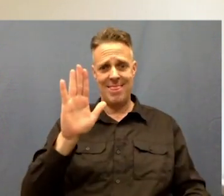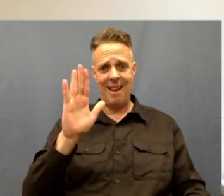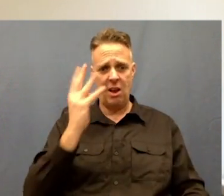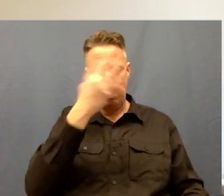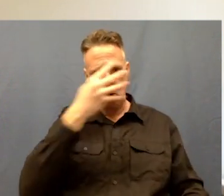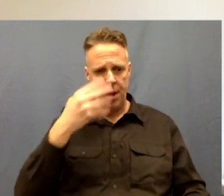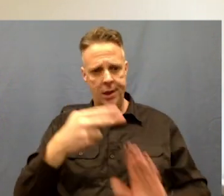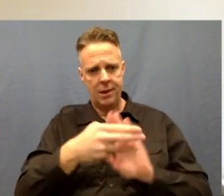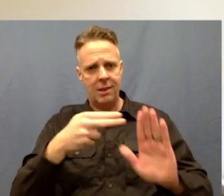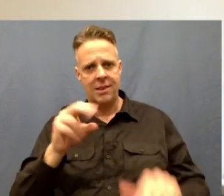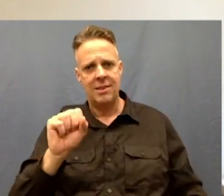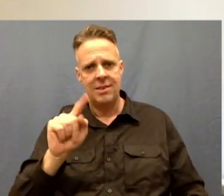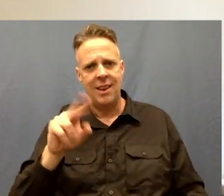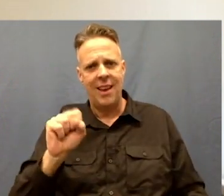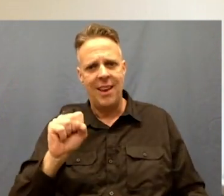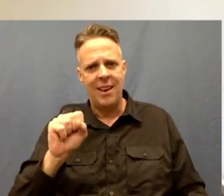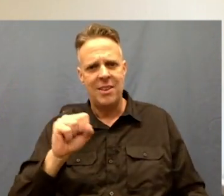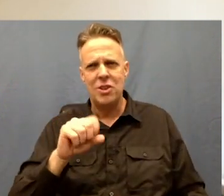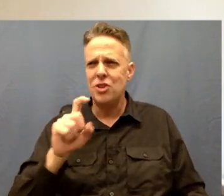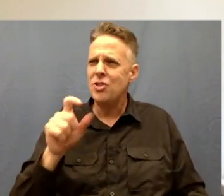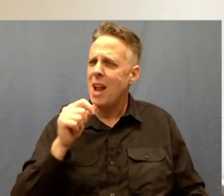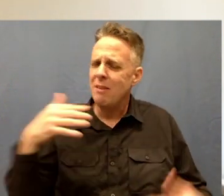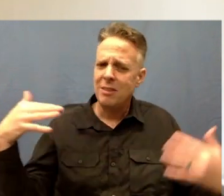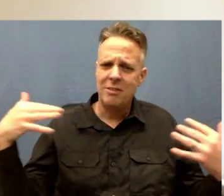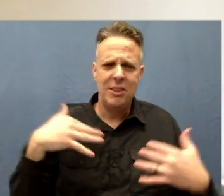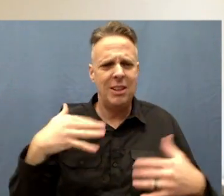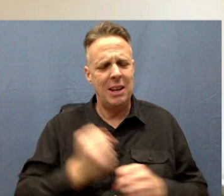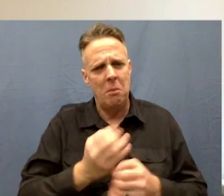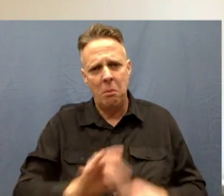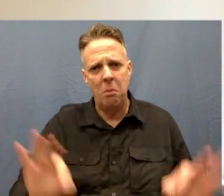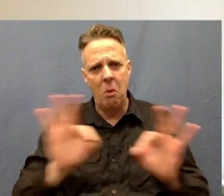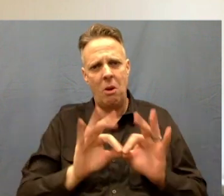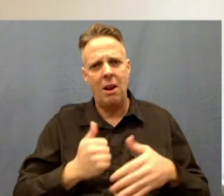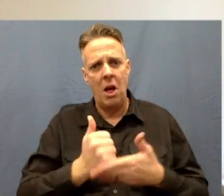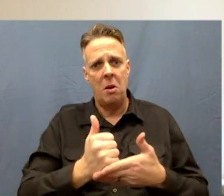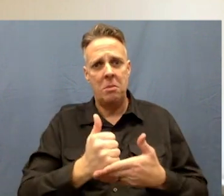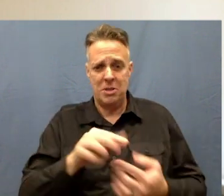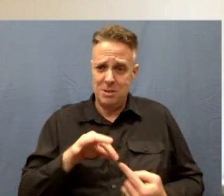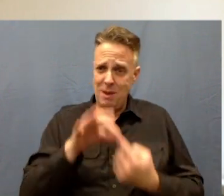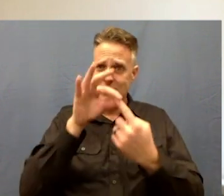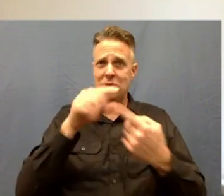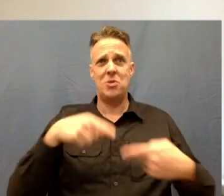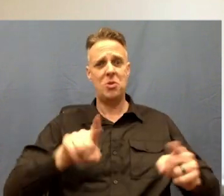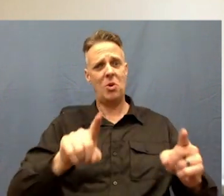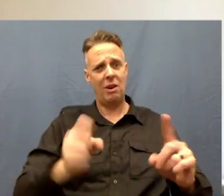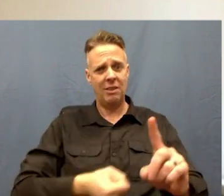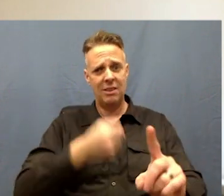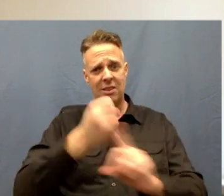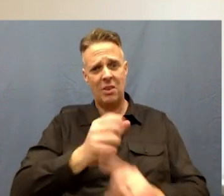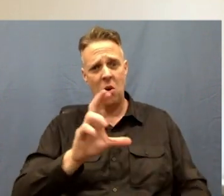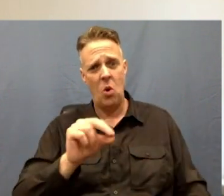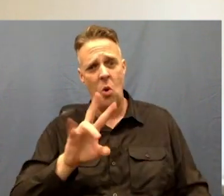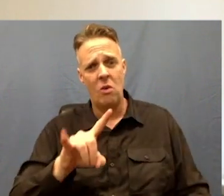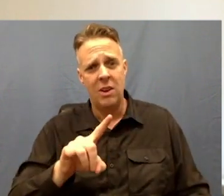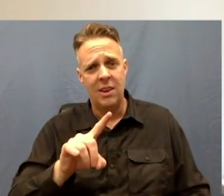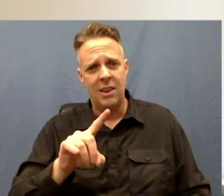THEY SHOULD NOT HAVE TO FEAR GETTING CRITICAL HELP, ESPECIALLY DURING A PANDEMIC. AND STORIES LIKE HERS HAVE